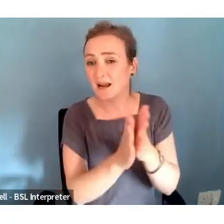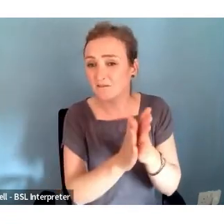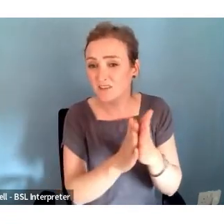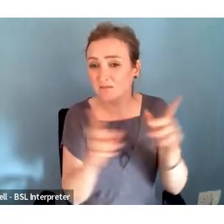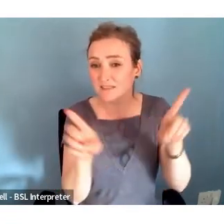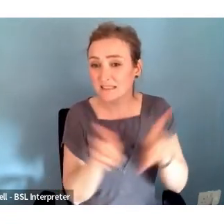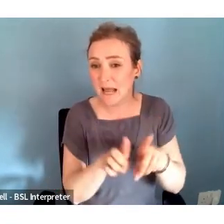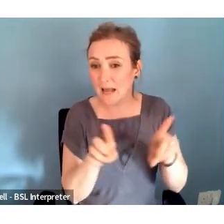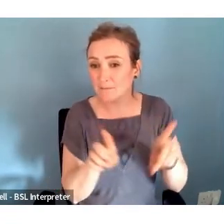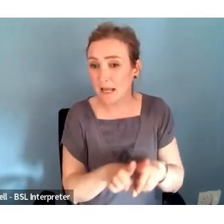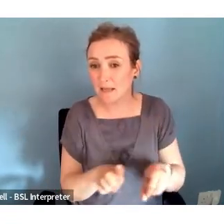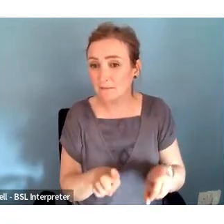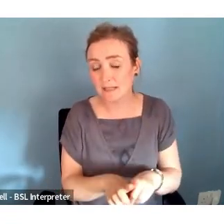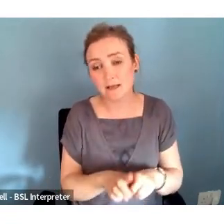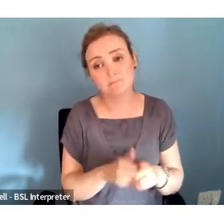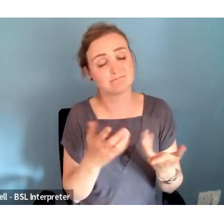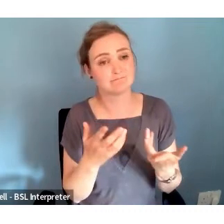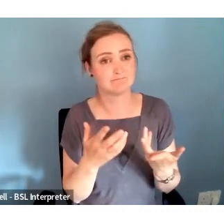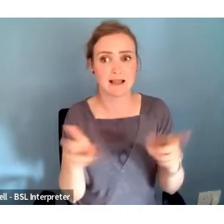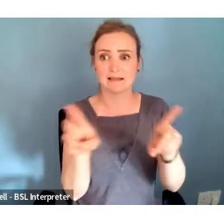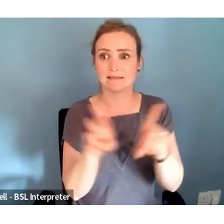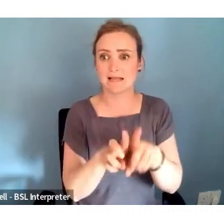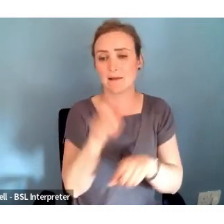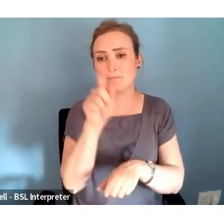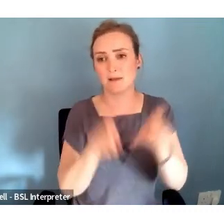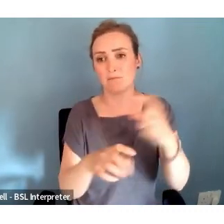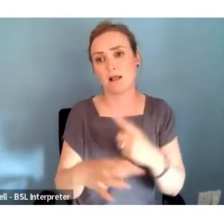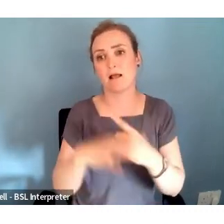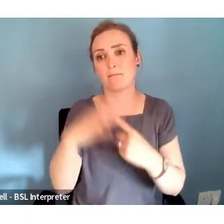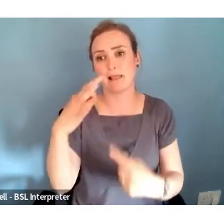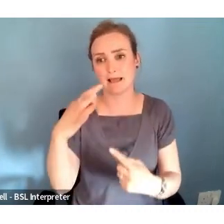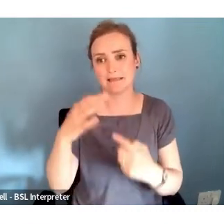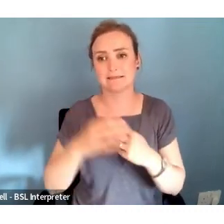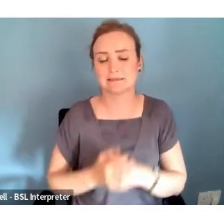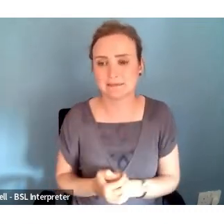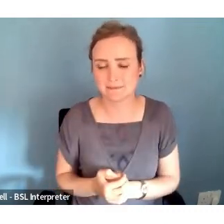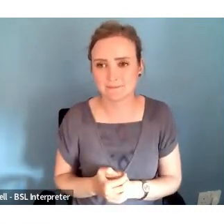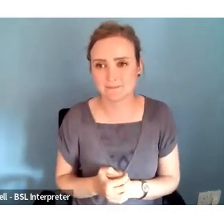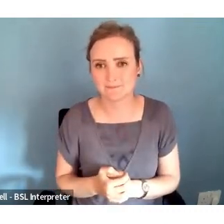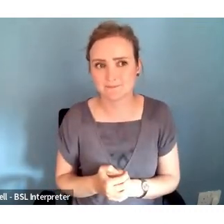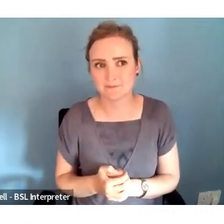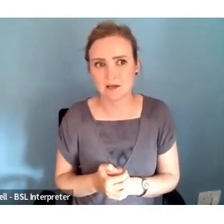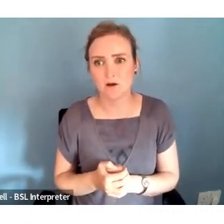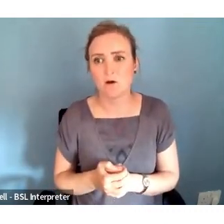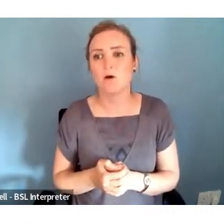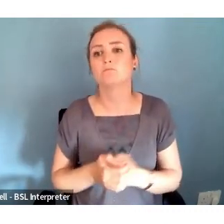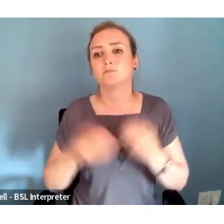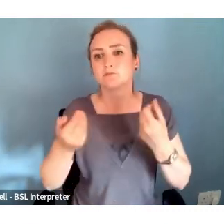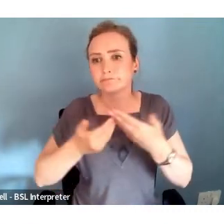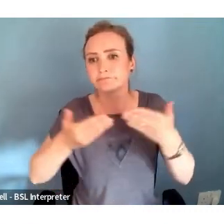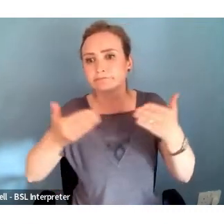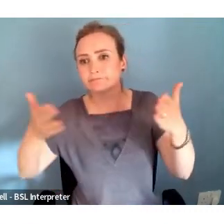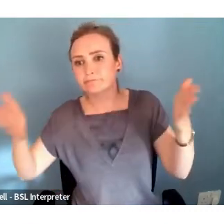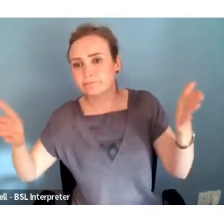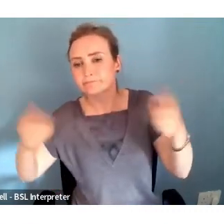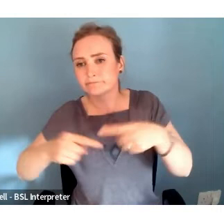candidates. If we want to proactively reach out to diverse candidates, we need to make a bit of an